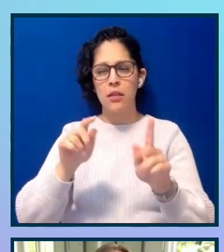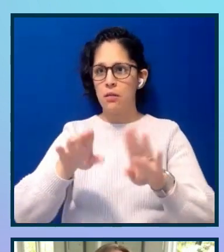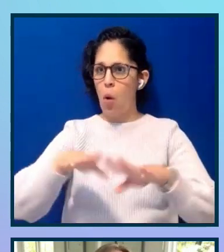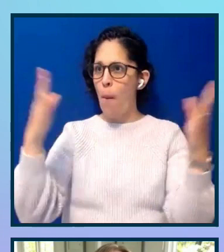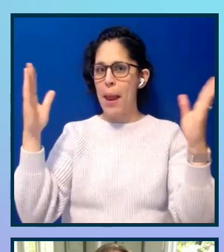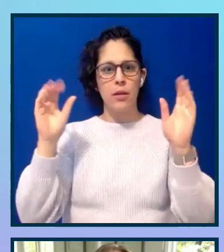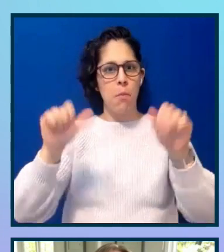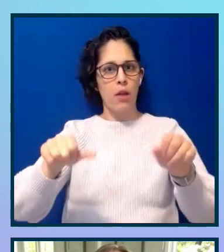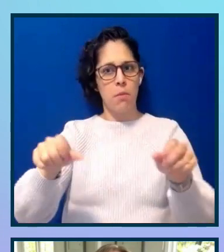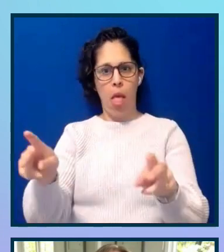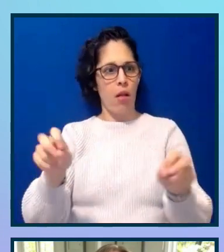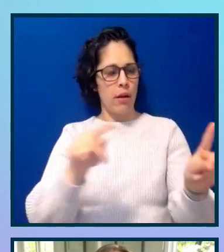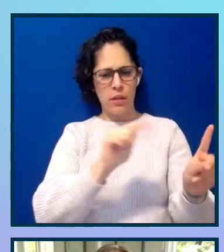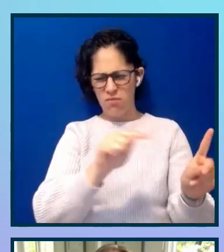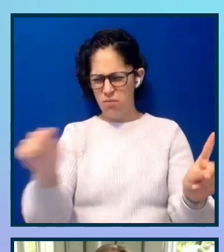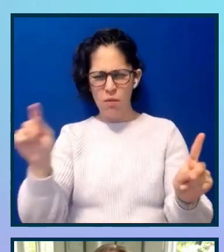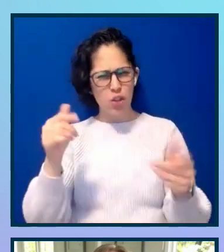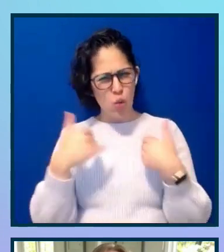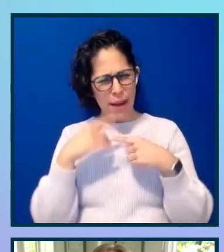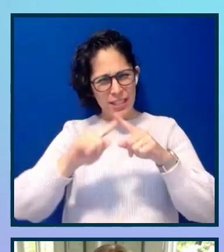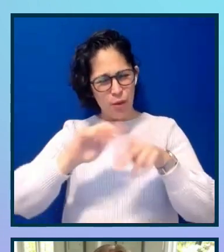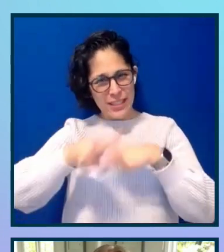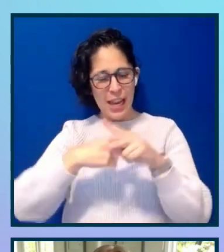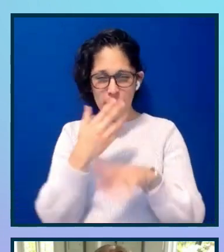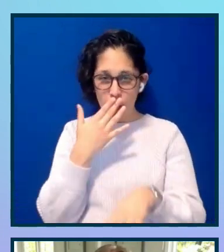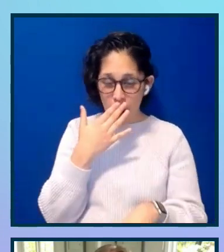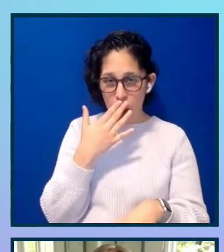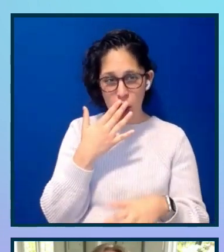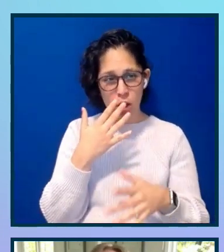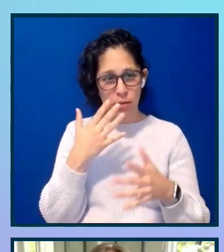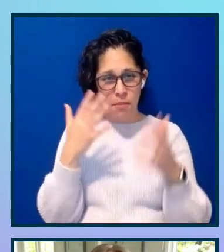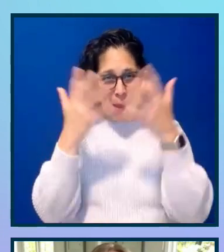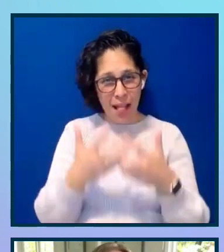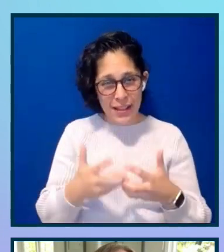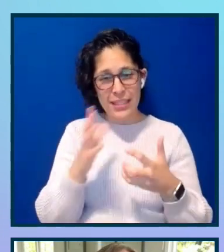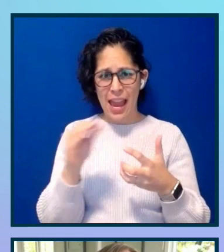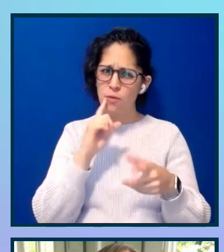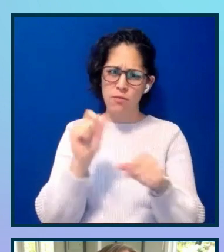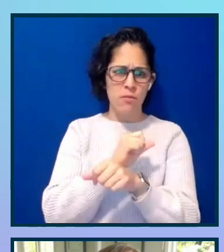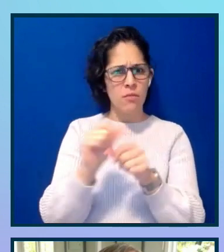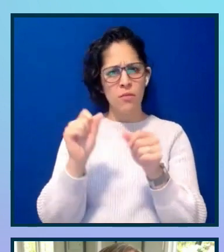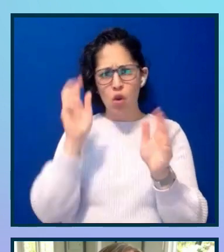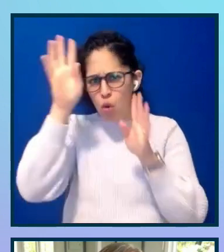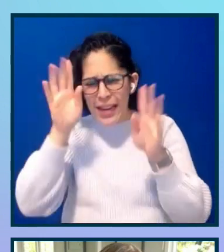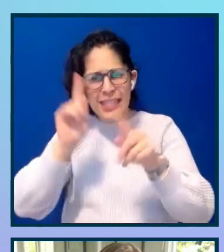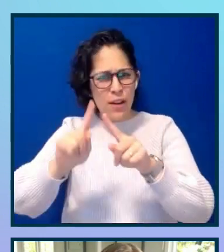for us to have different types of color palettes and to fly through various forms of content.